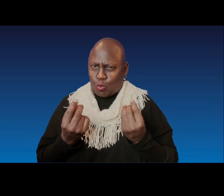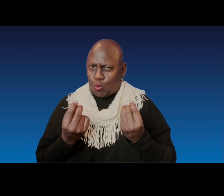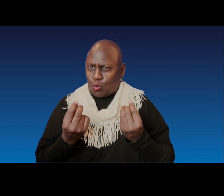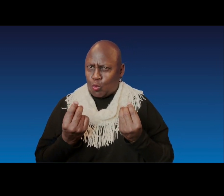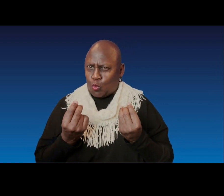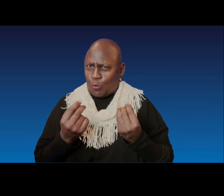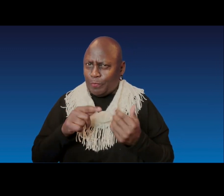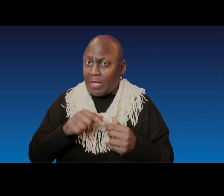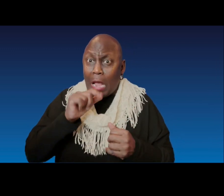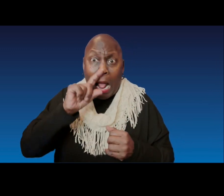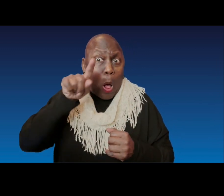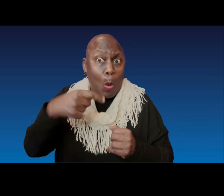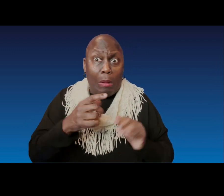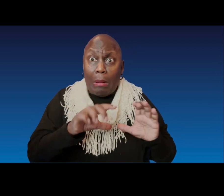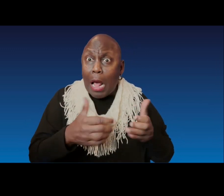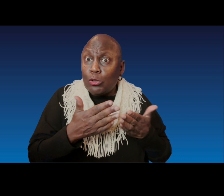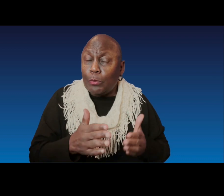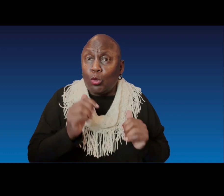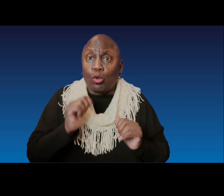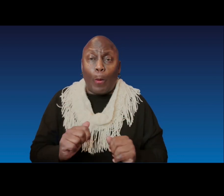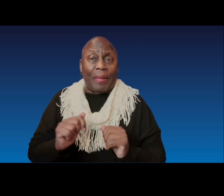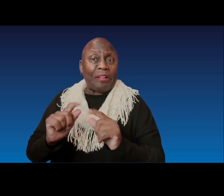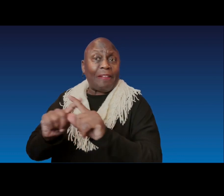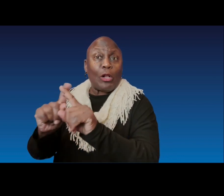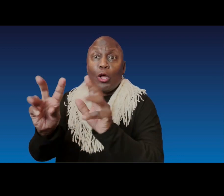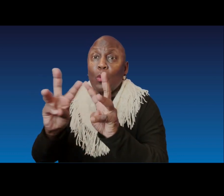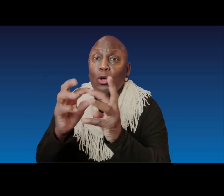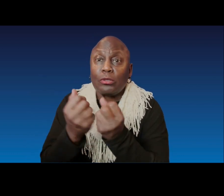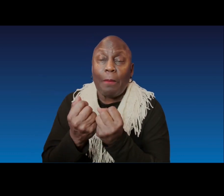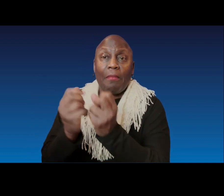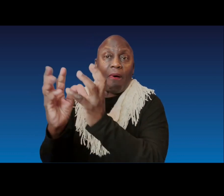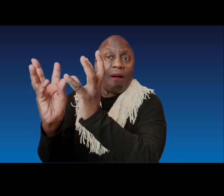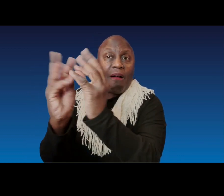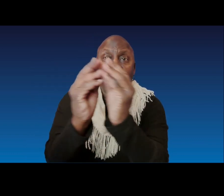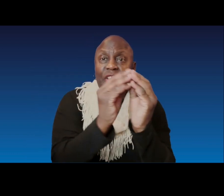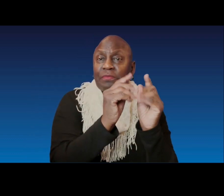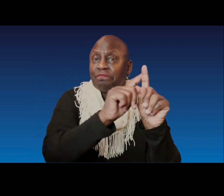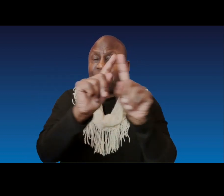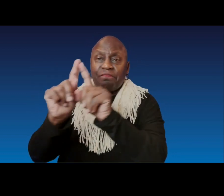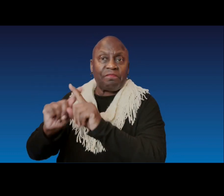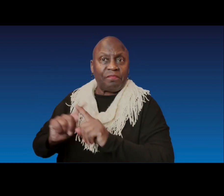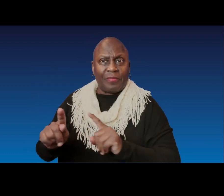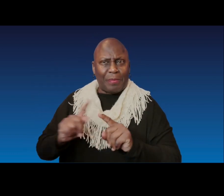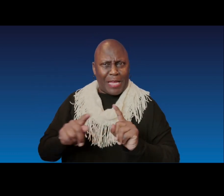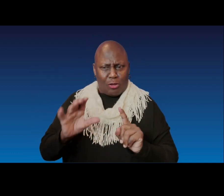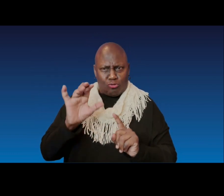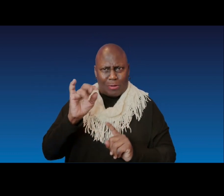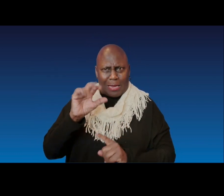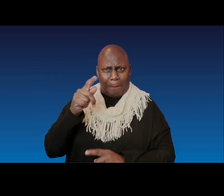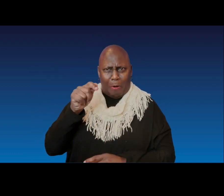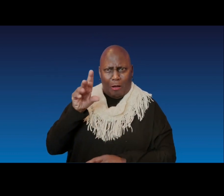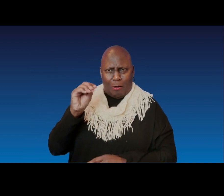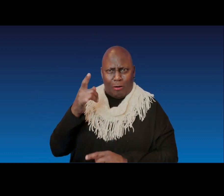And that's really important. What you do with your teaching is in the classroom. It's not only in the classroom.